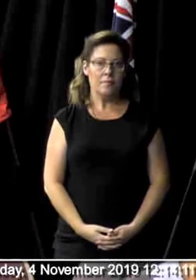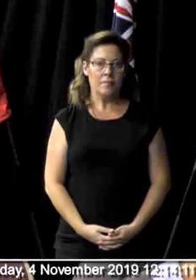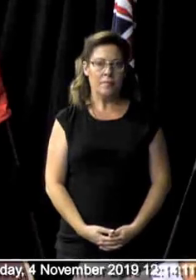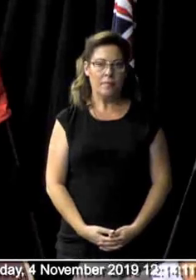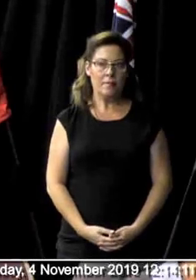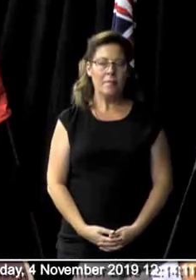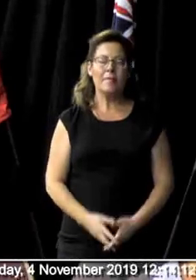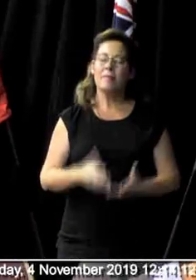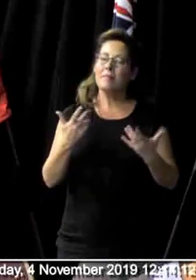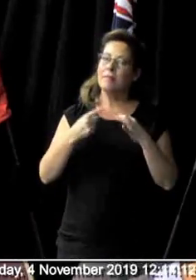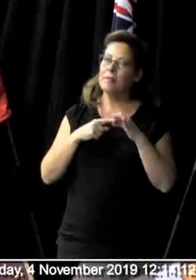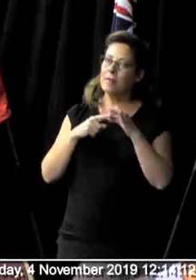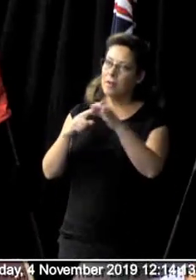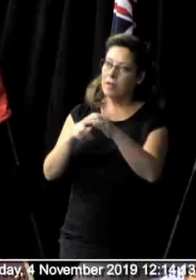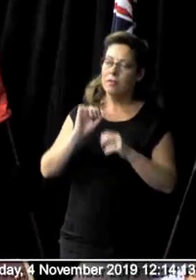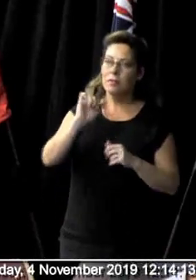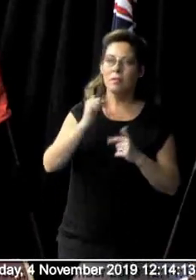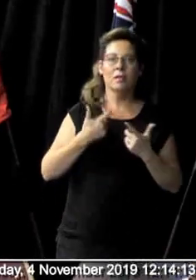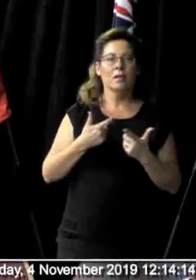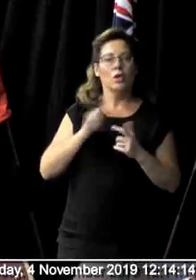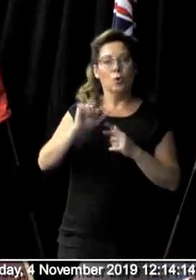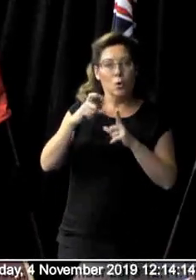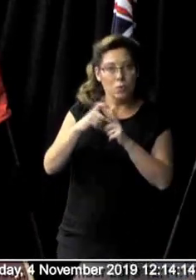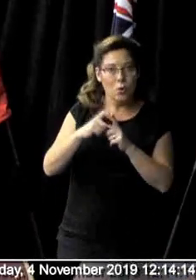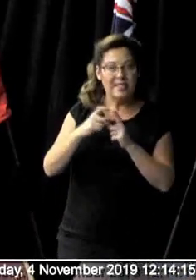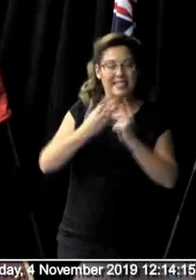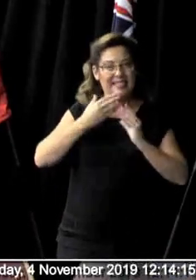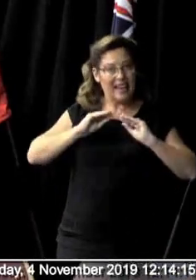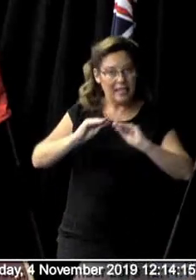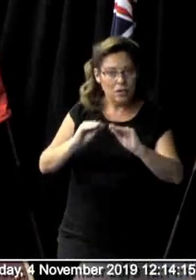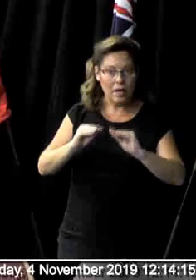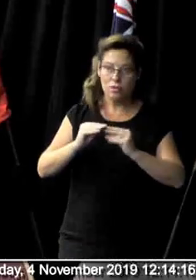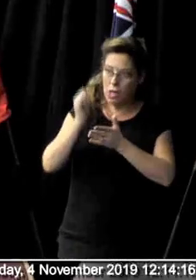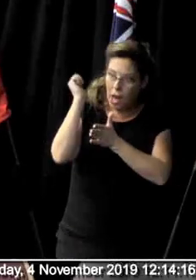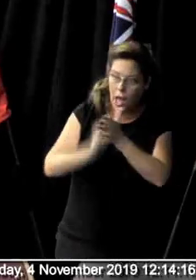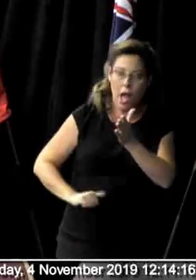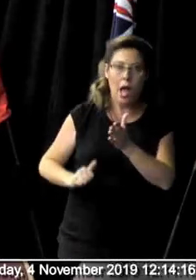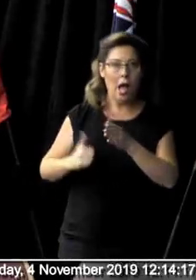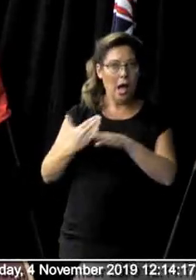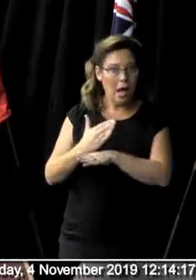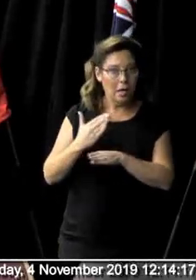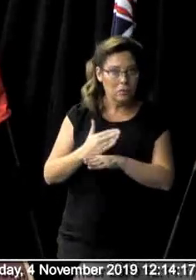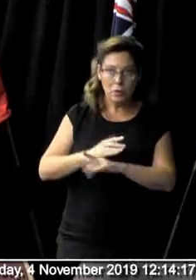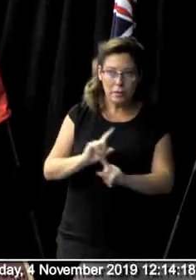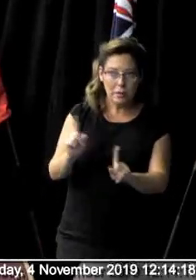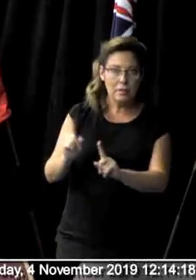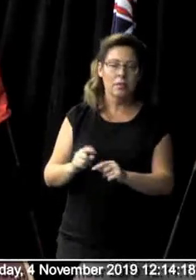as being hard work? Every day was difficult. I just don’t remember getting through a week where I wasn’t asked to provide a